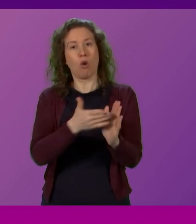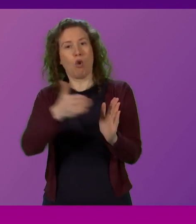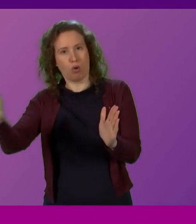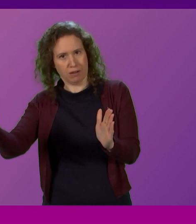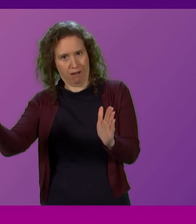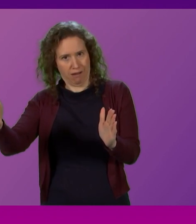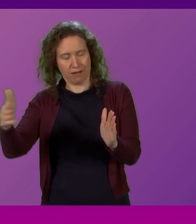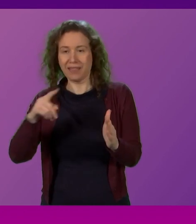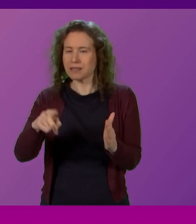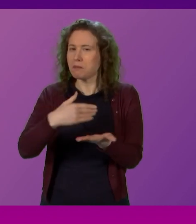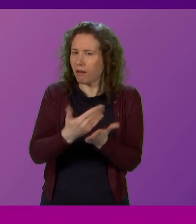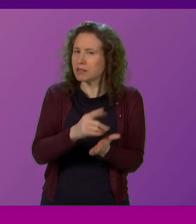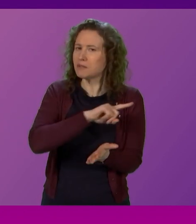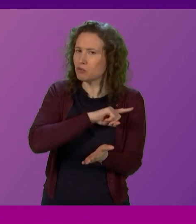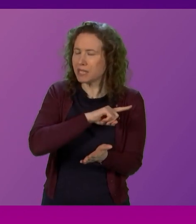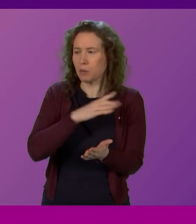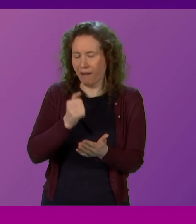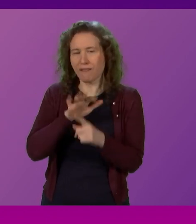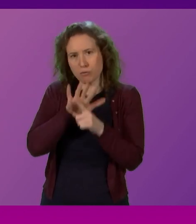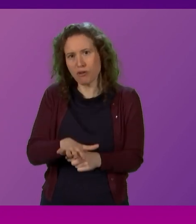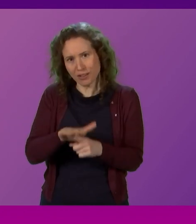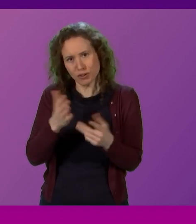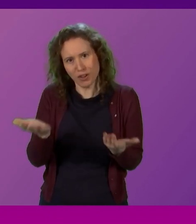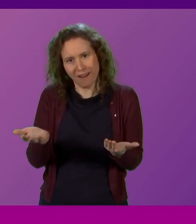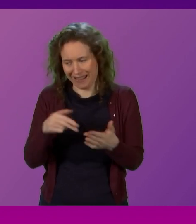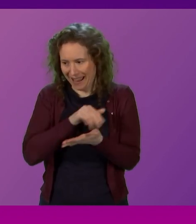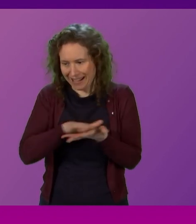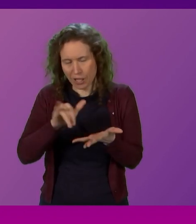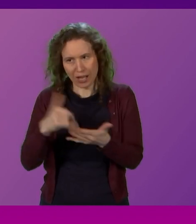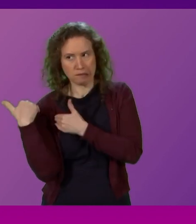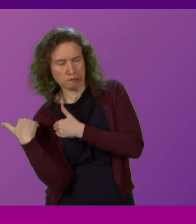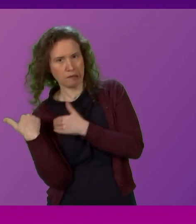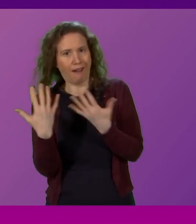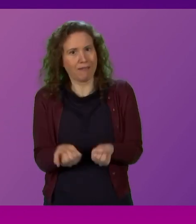That is part of the reason why we have pressure on our hospitals.